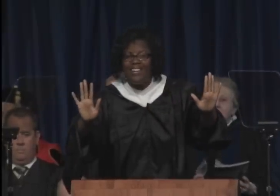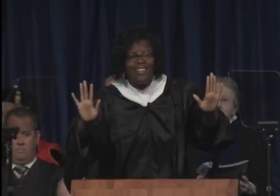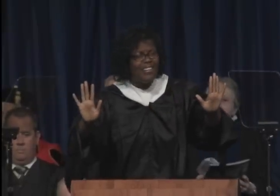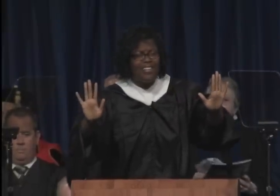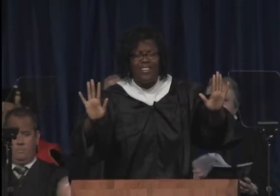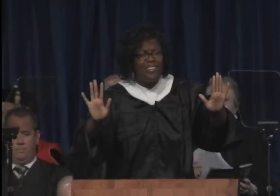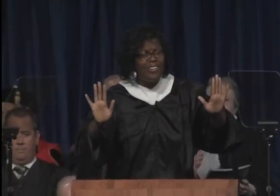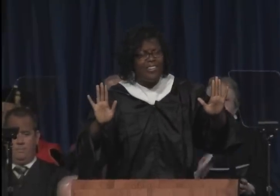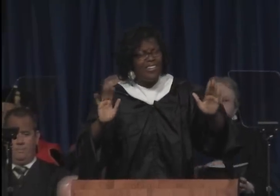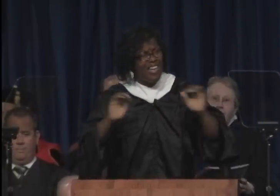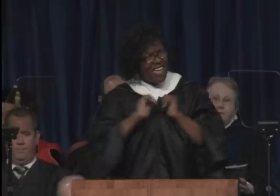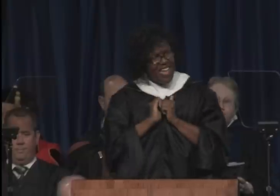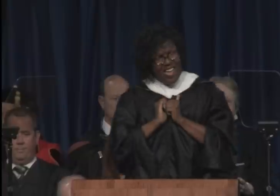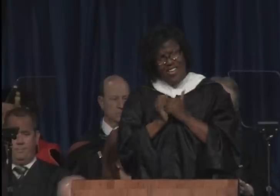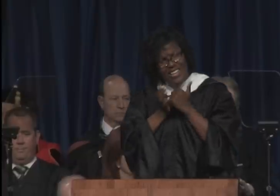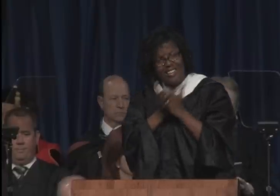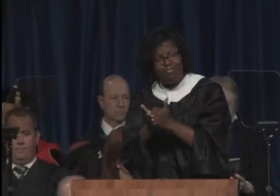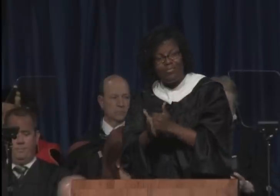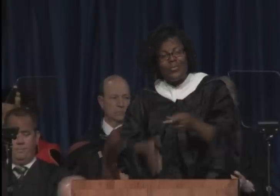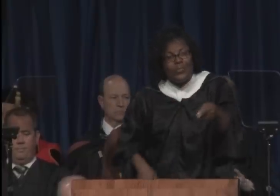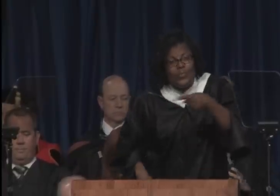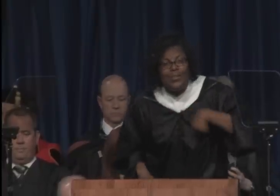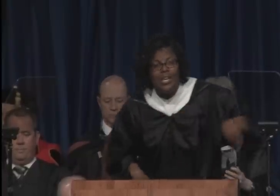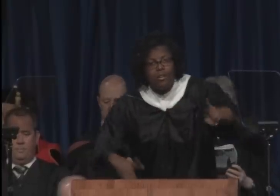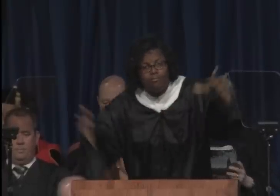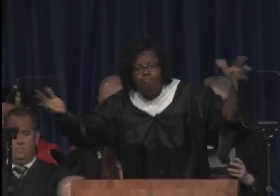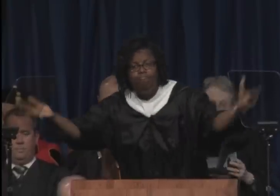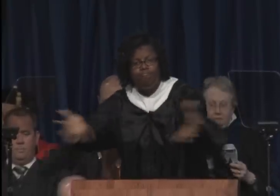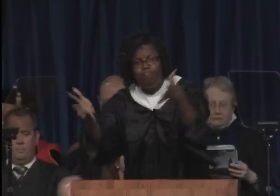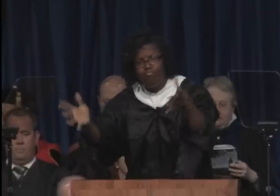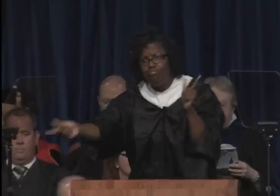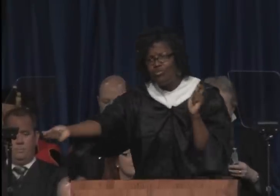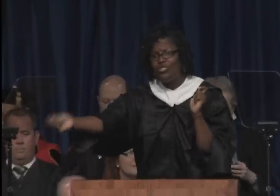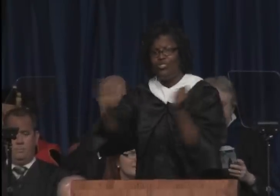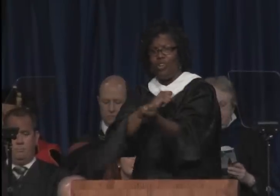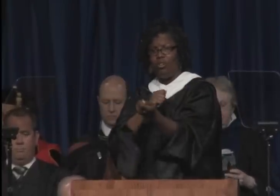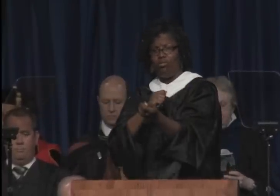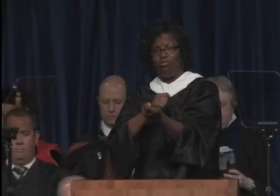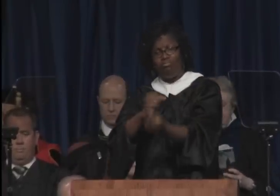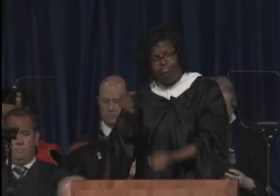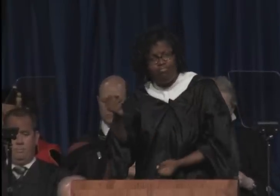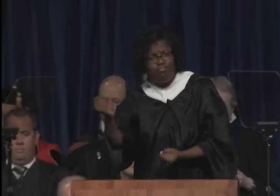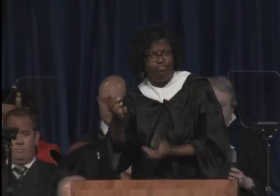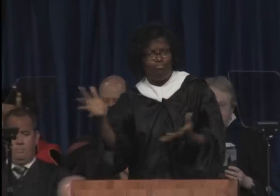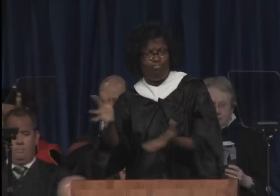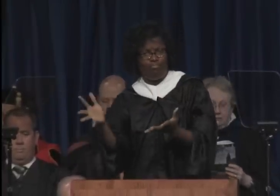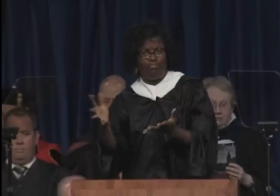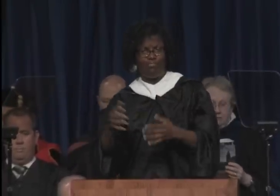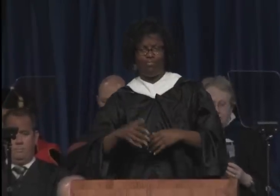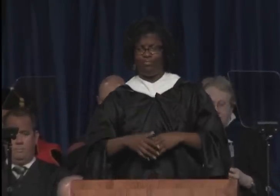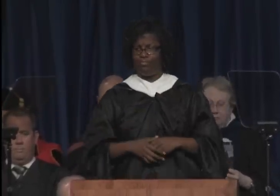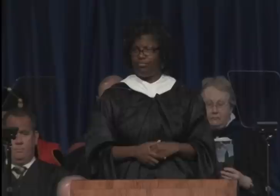and yet at the same time remain in touch with their humanity enough to believe in their capacity